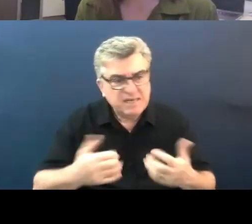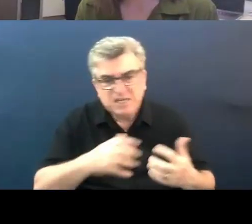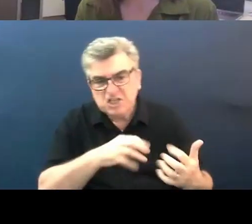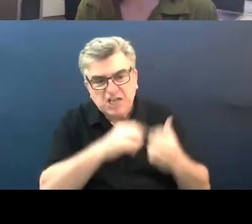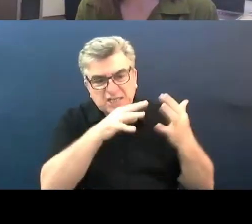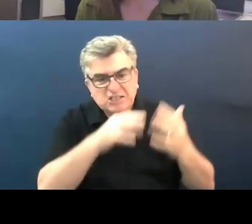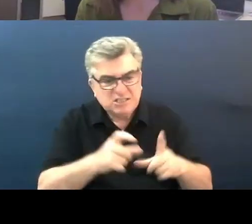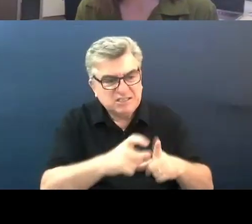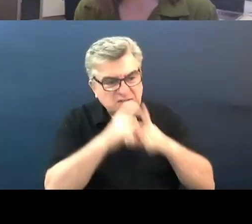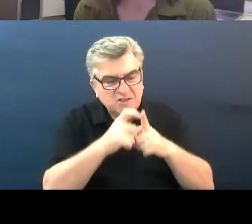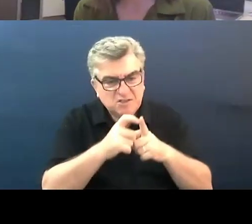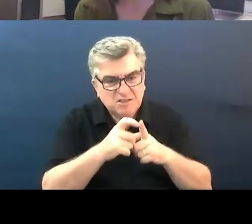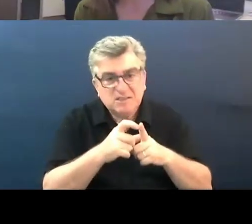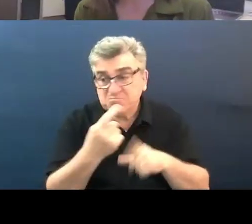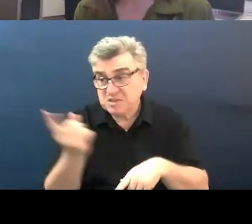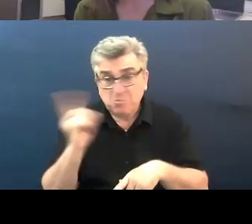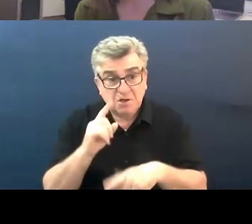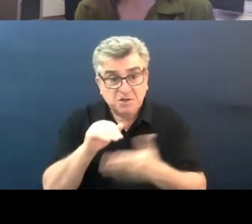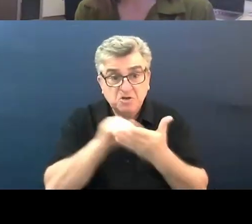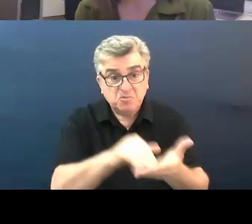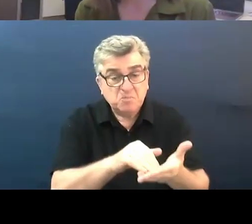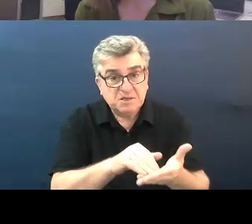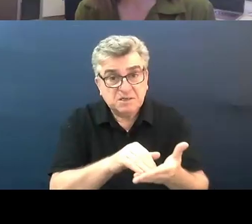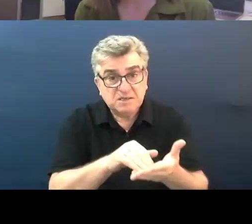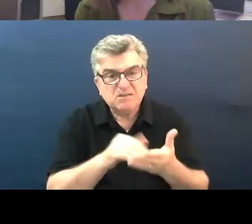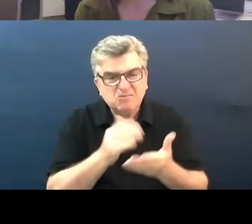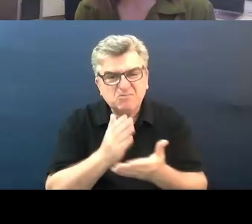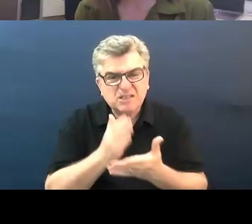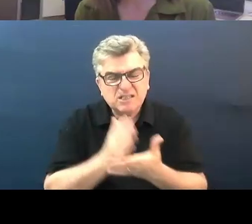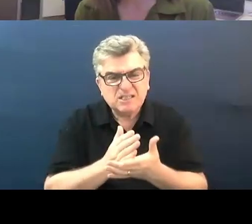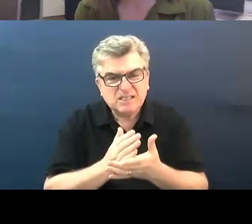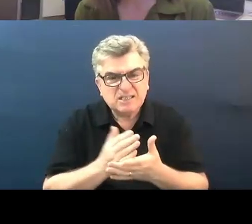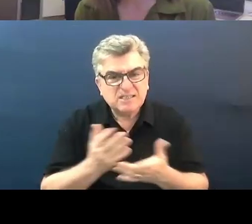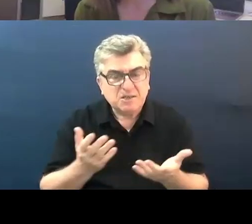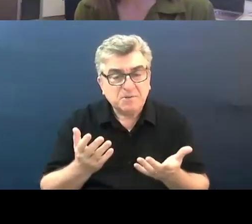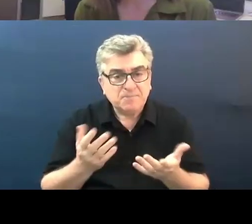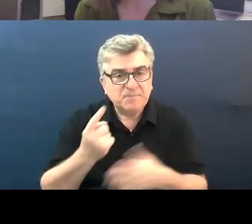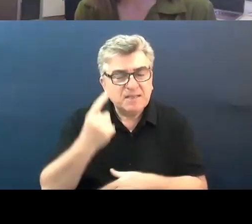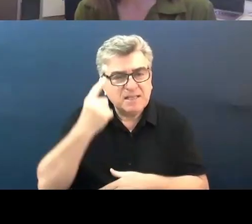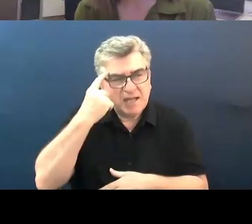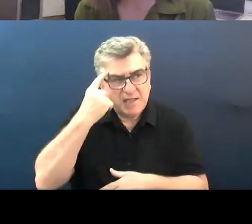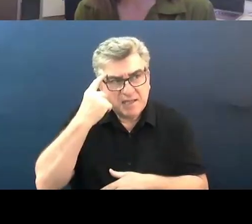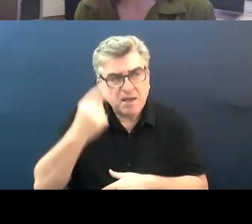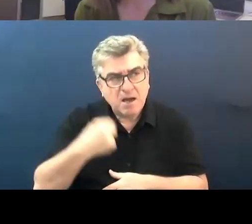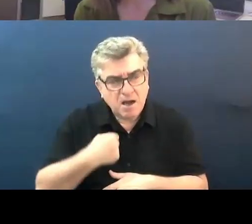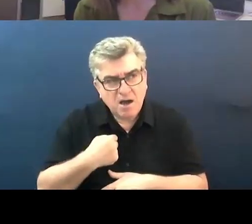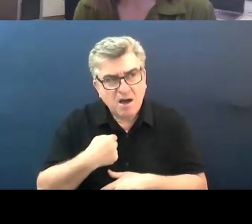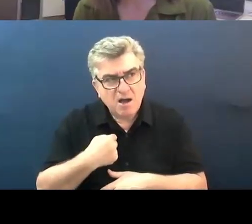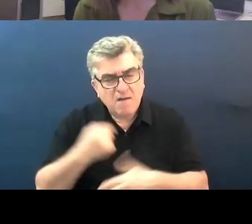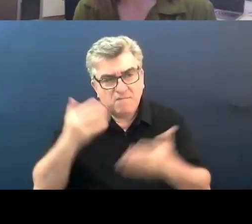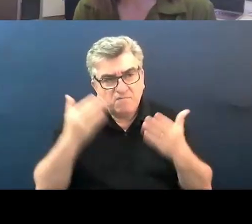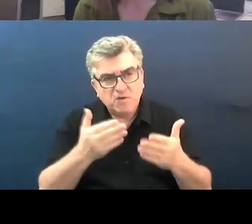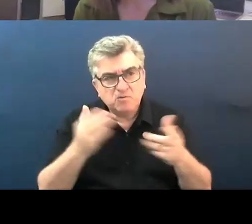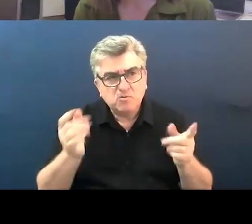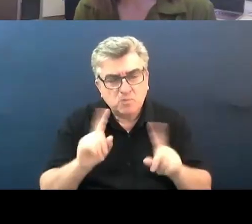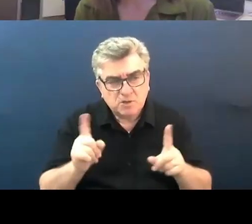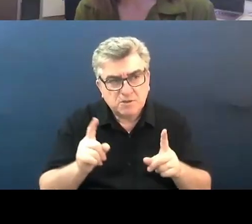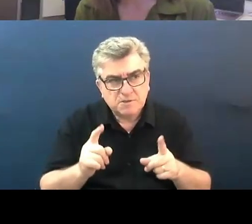that people might be able to help with, right? I would focus more on how things might be able to